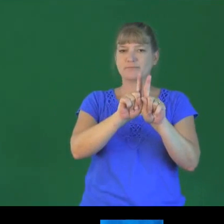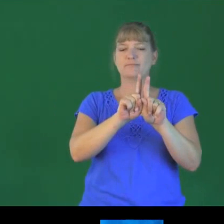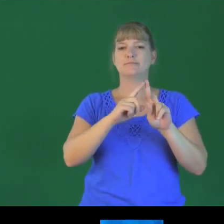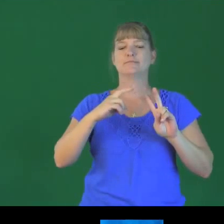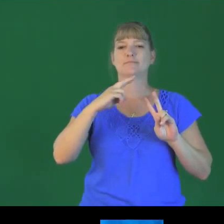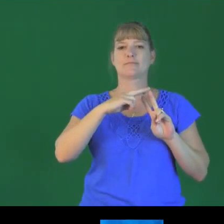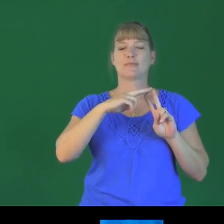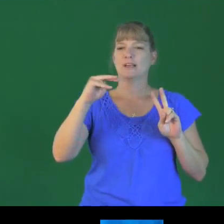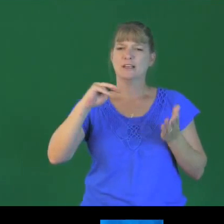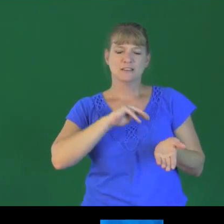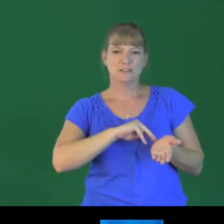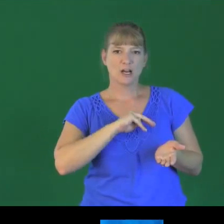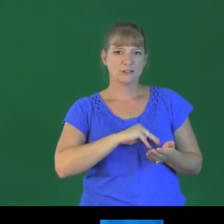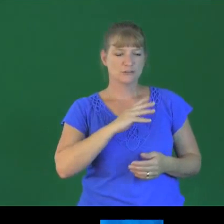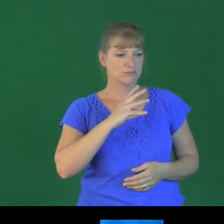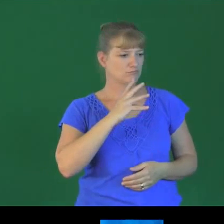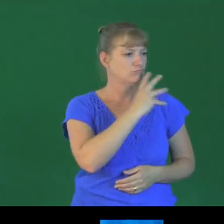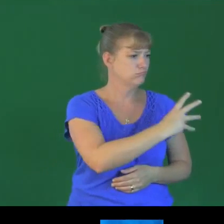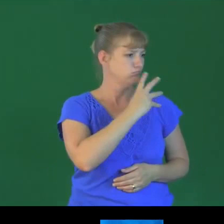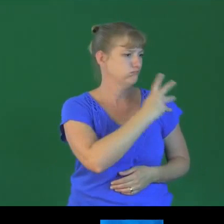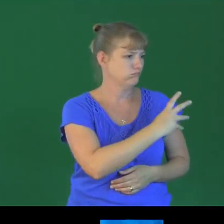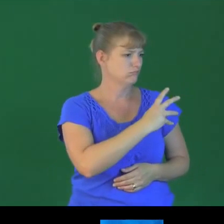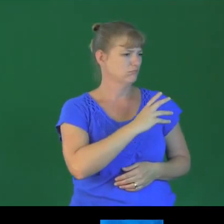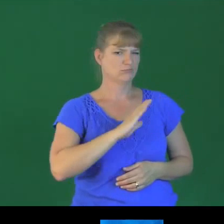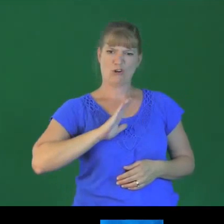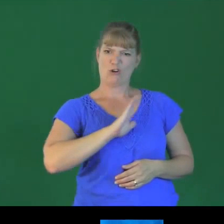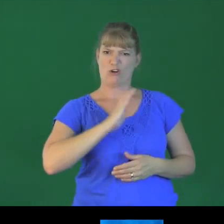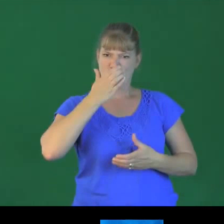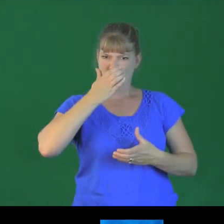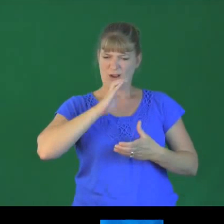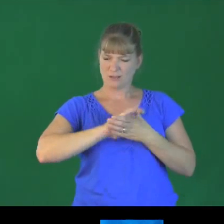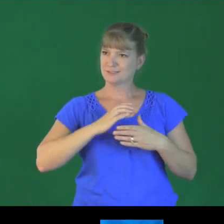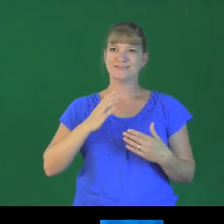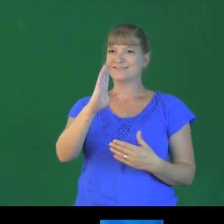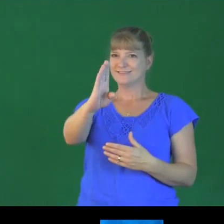The doctor kept speaking to her husband, and she just wanted the doctor to speak to her.